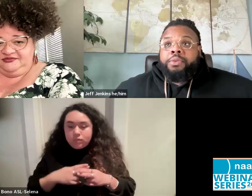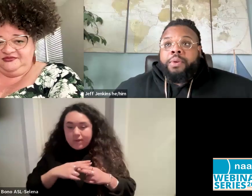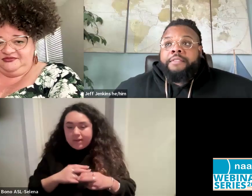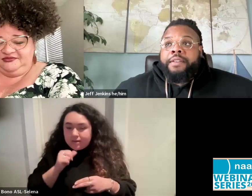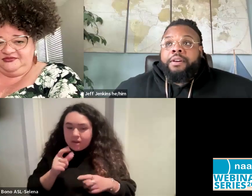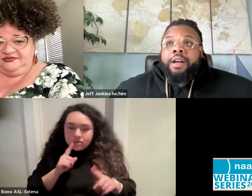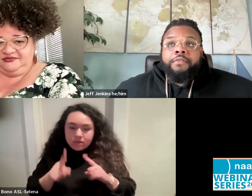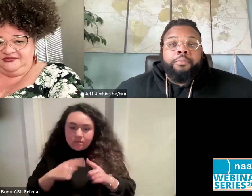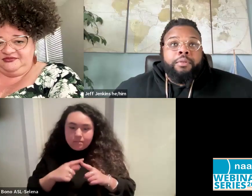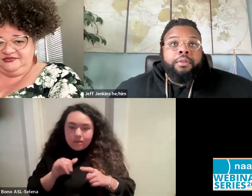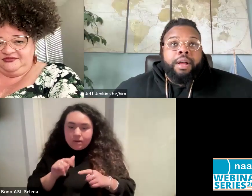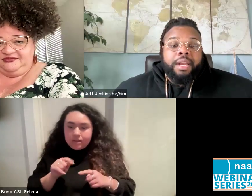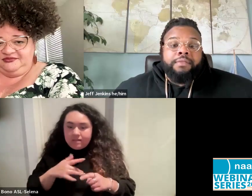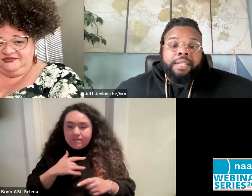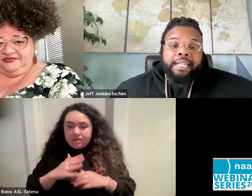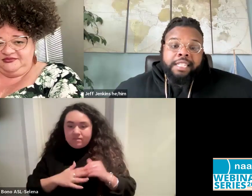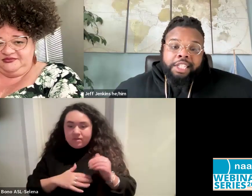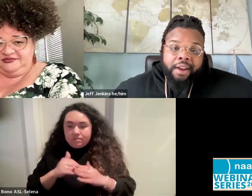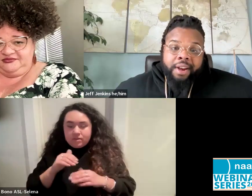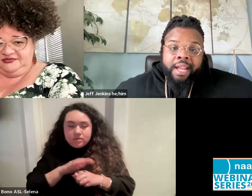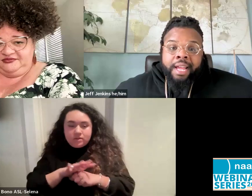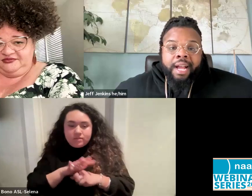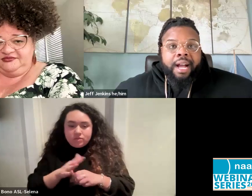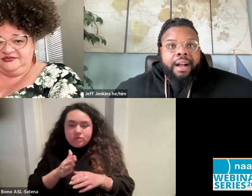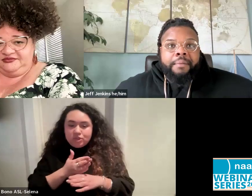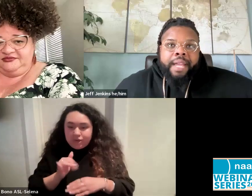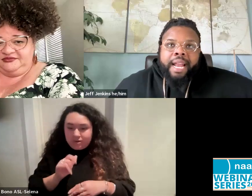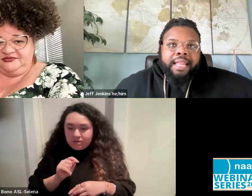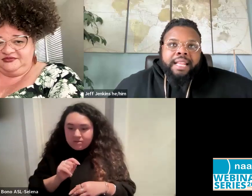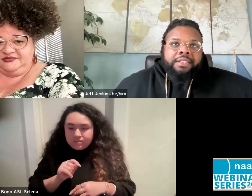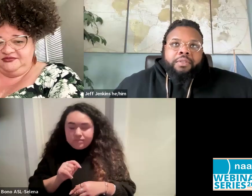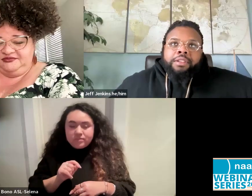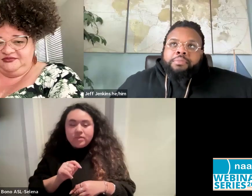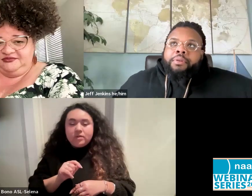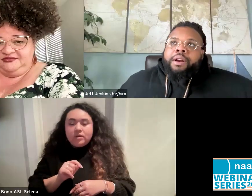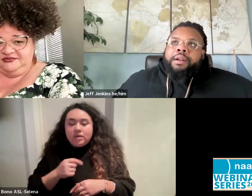to where they feel comfortable enough to actually share it. And I think that's across the board.